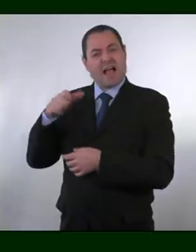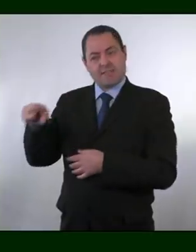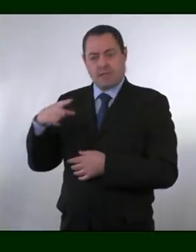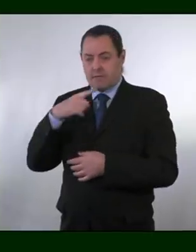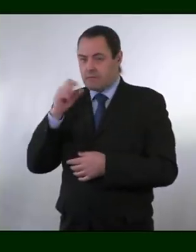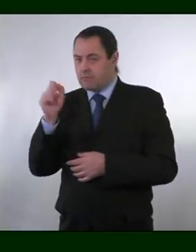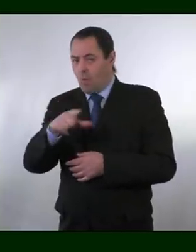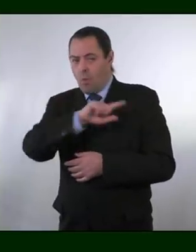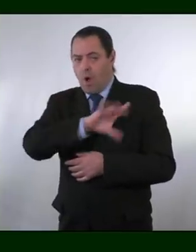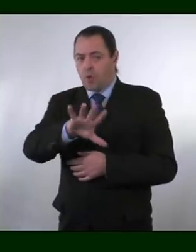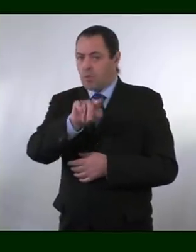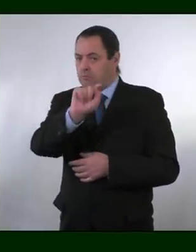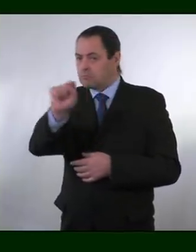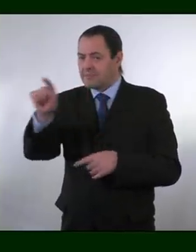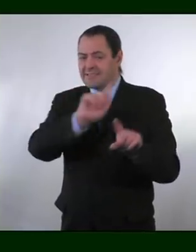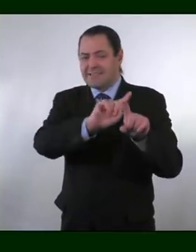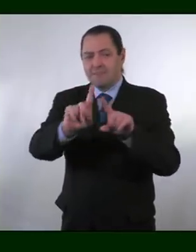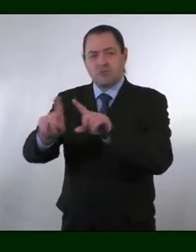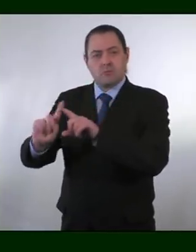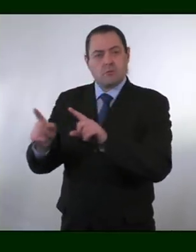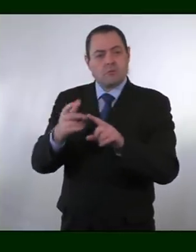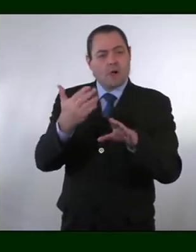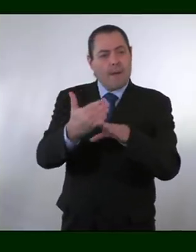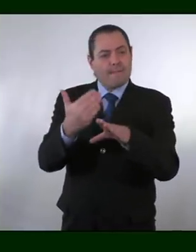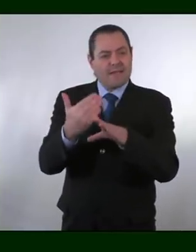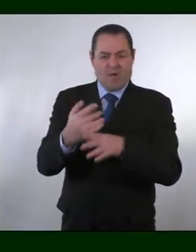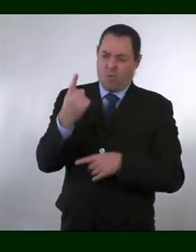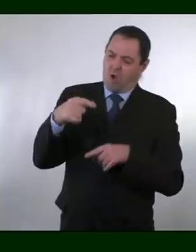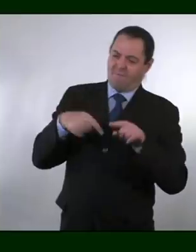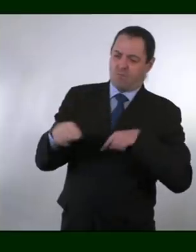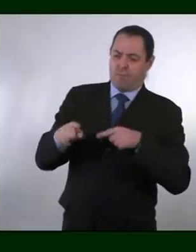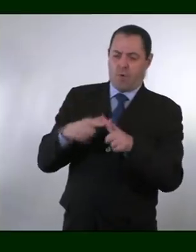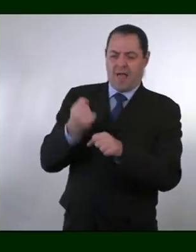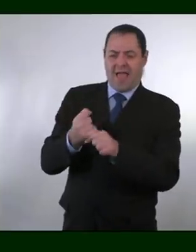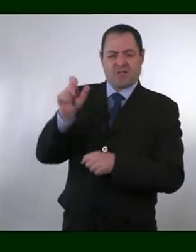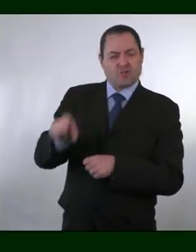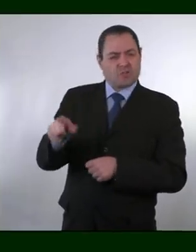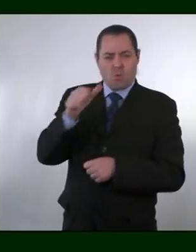including a football agent who was apparently offering to supply ventilators and a historical